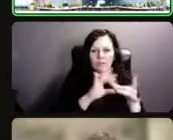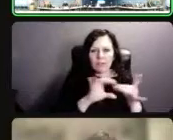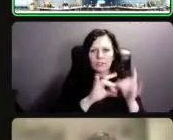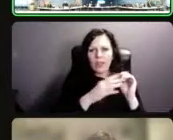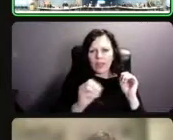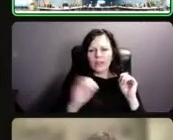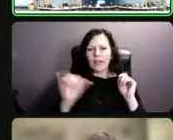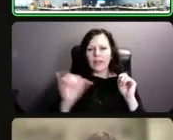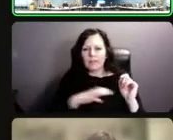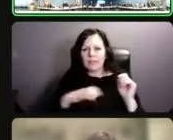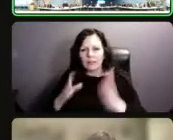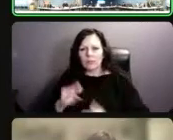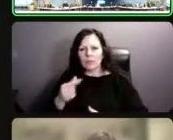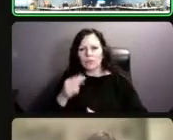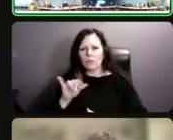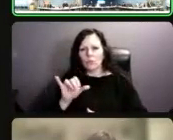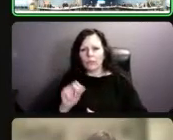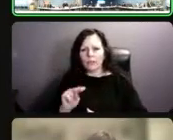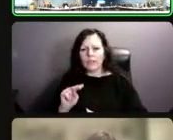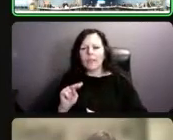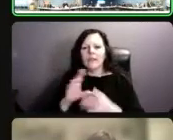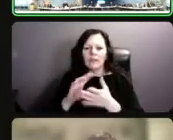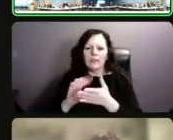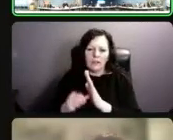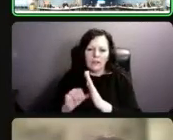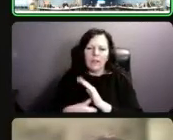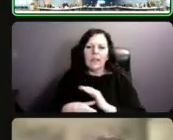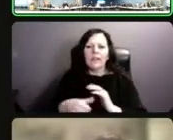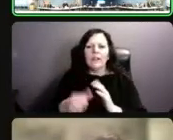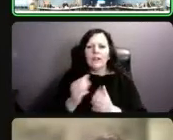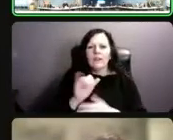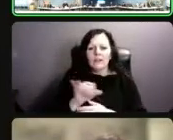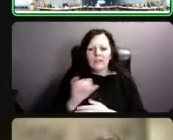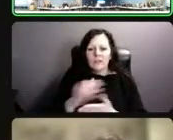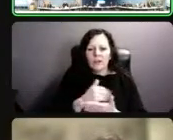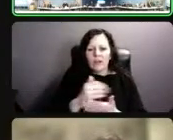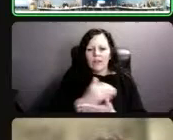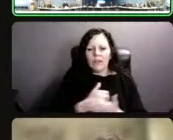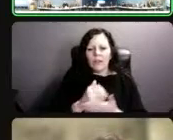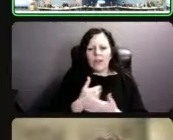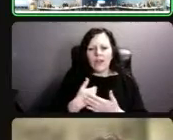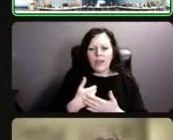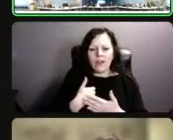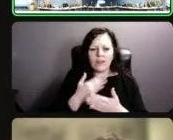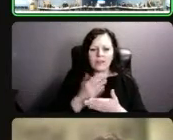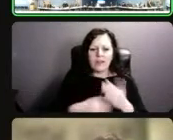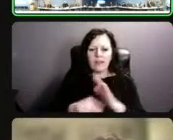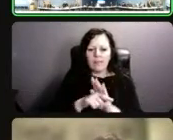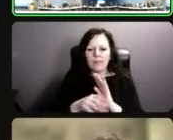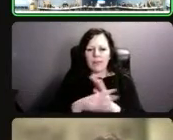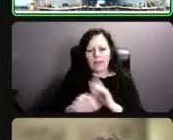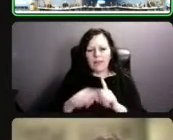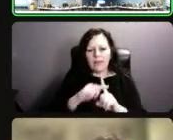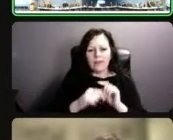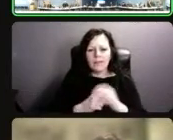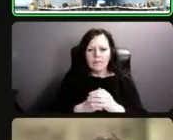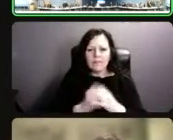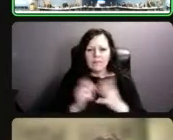THE CITY HAS AS TOMMY MENTIONED